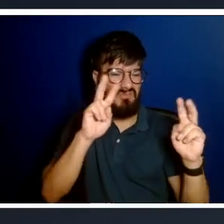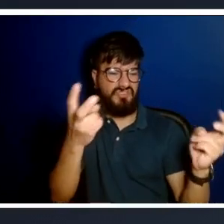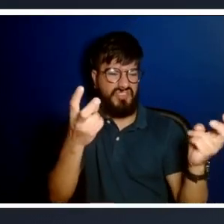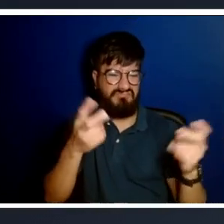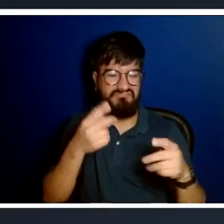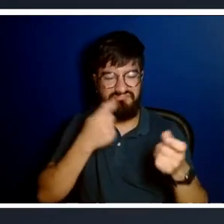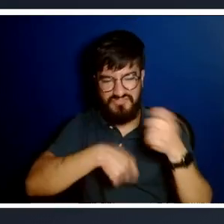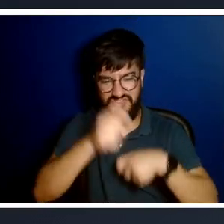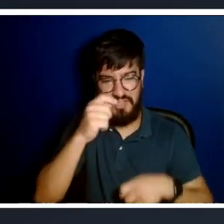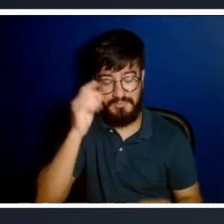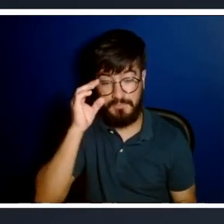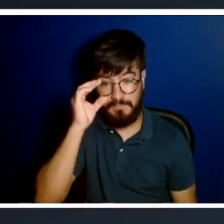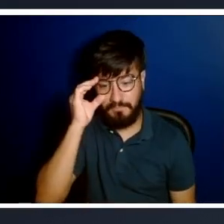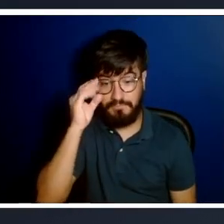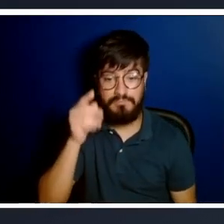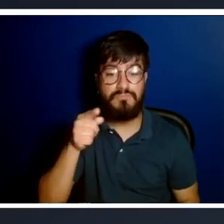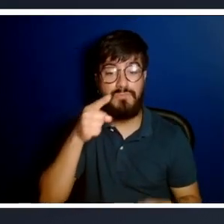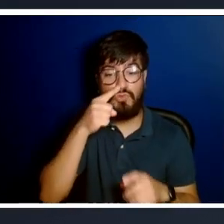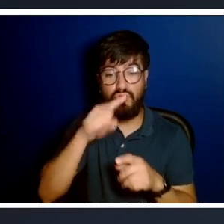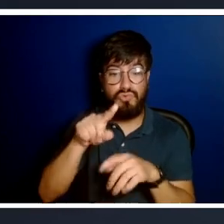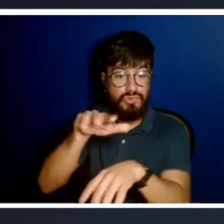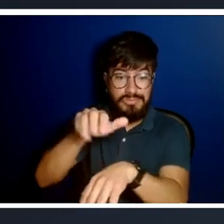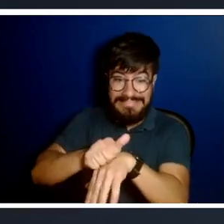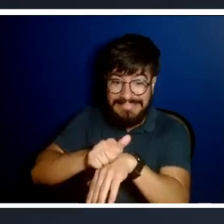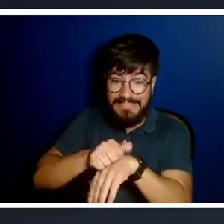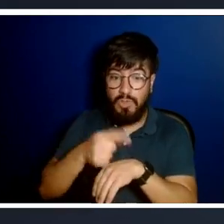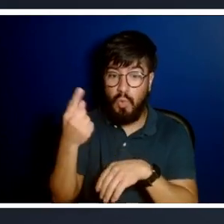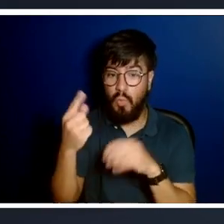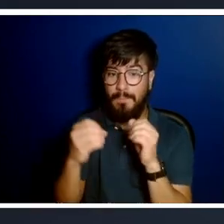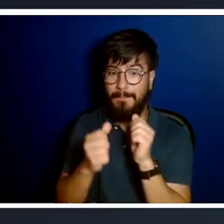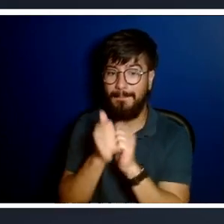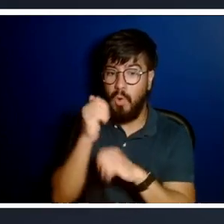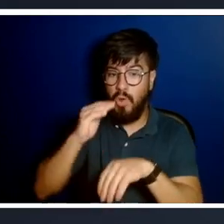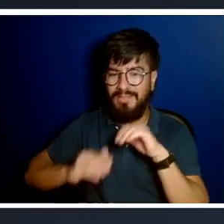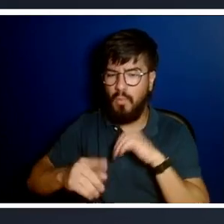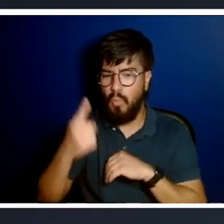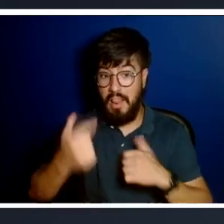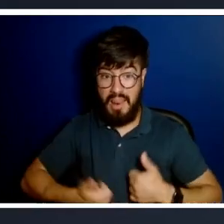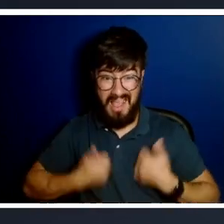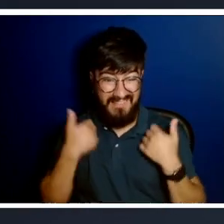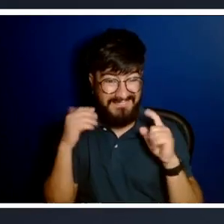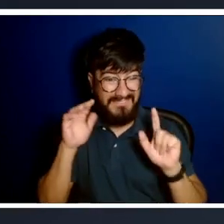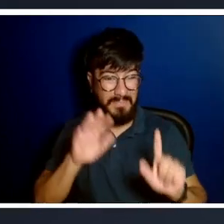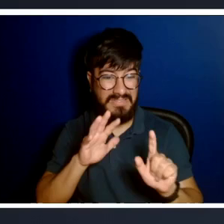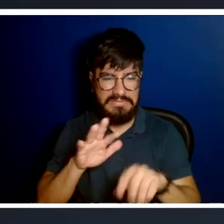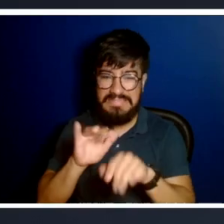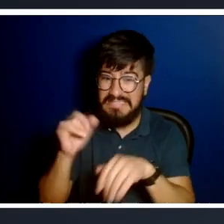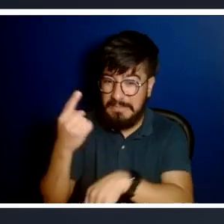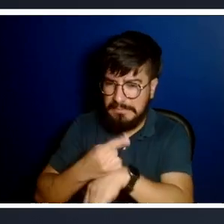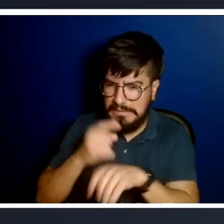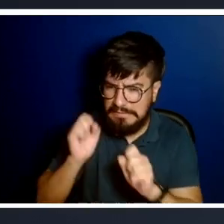live presentation during the same day? So, our programs are all free and they're all webinar,